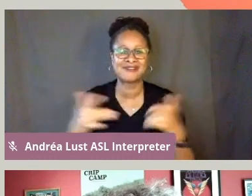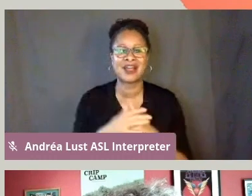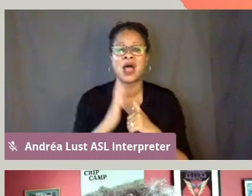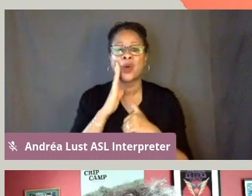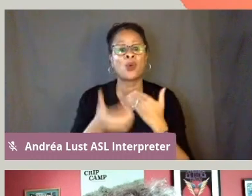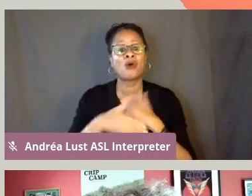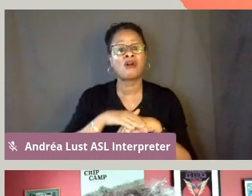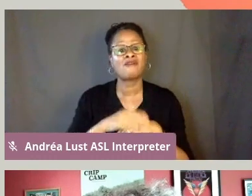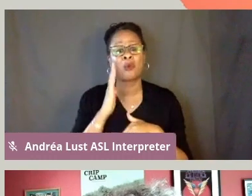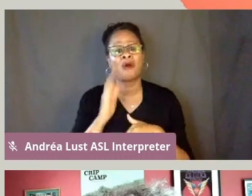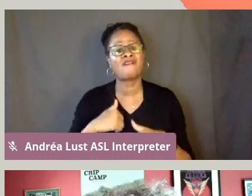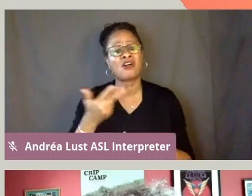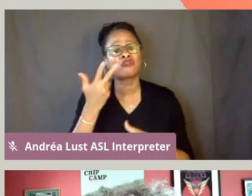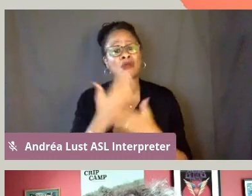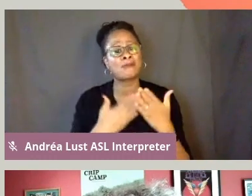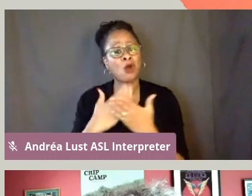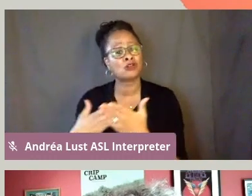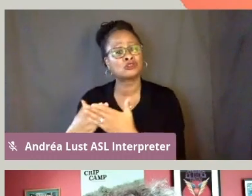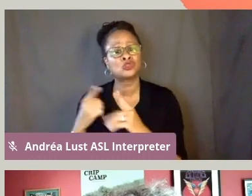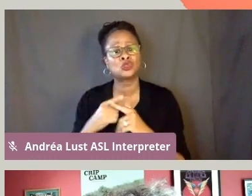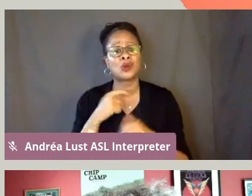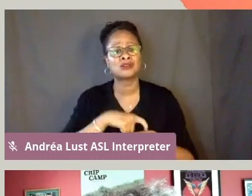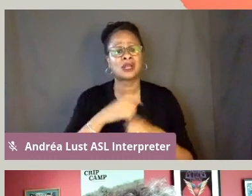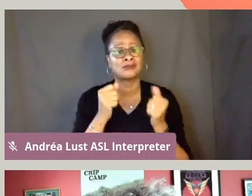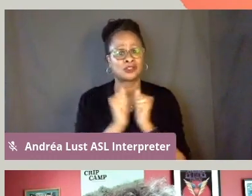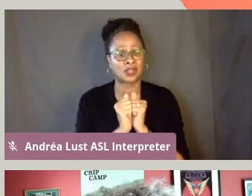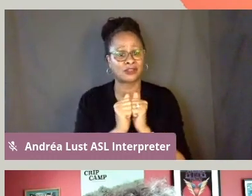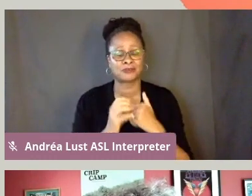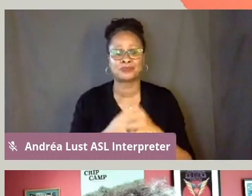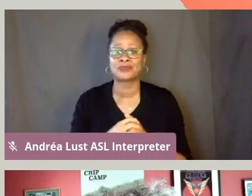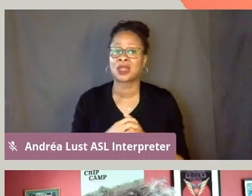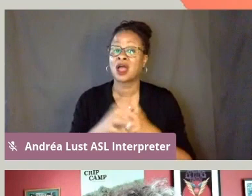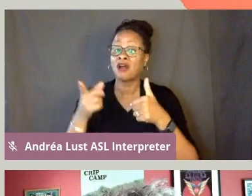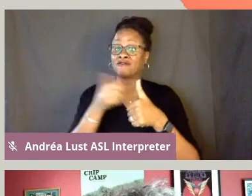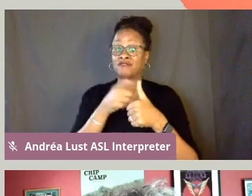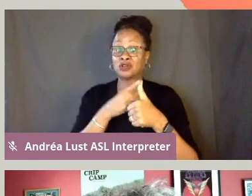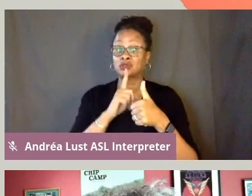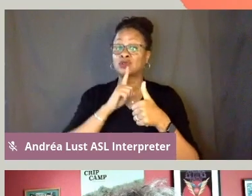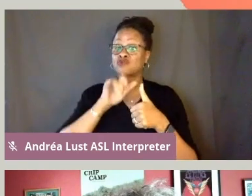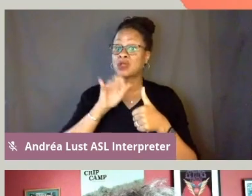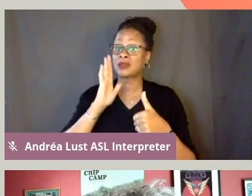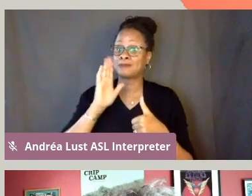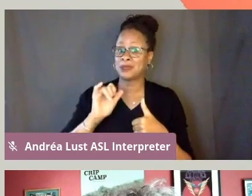today to our time together. The first is really going to be what's possible.